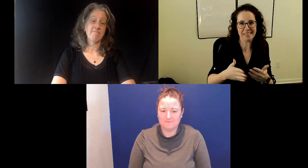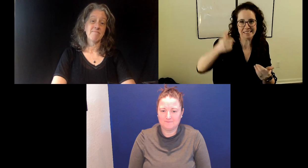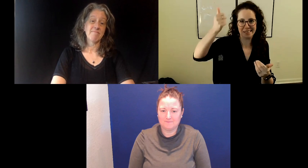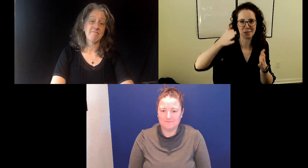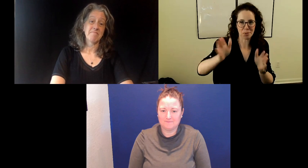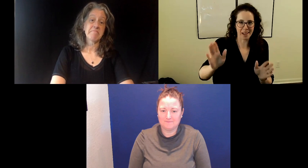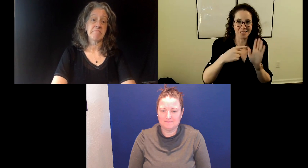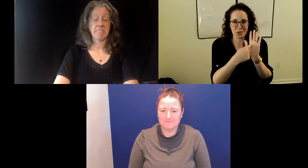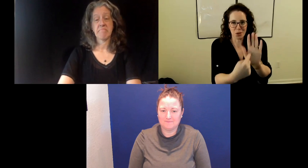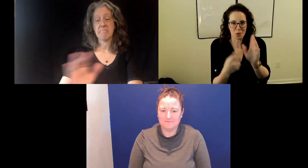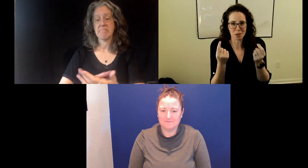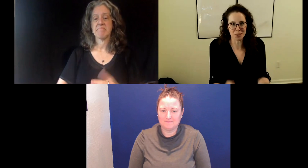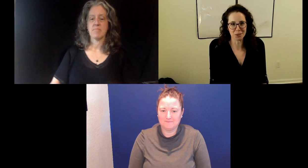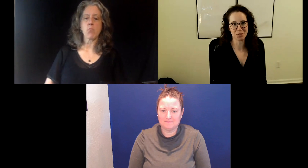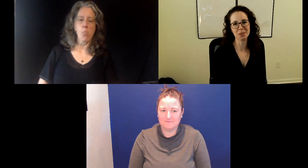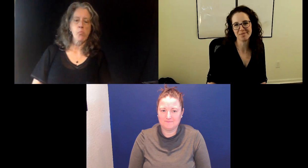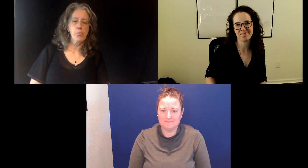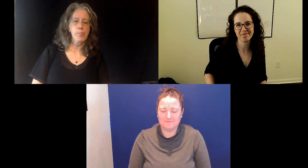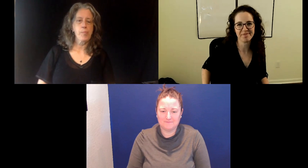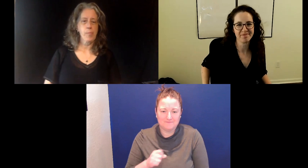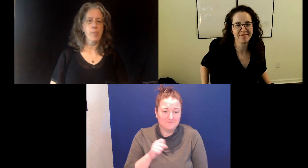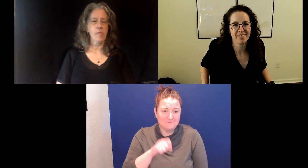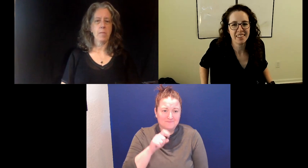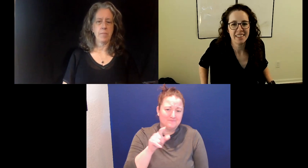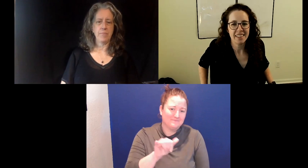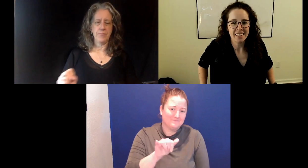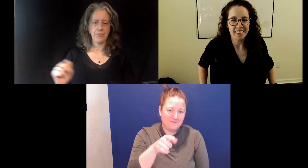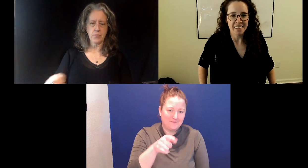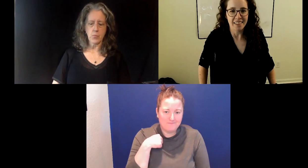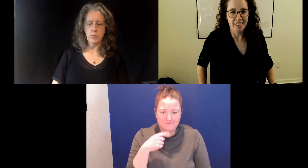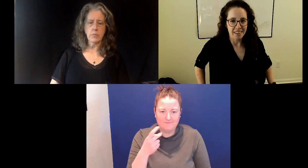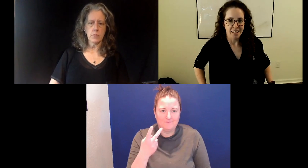and show it physically move it to show what is what i'm doing and to be able to extend example